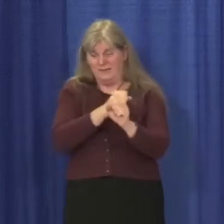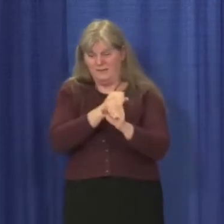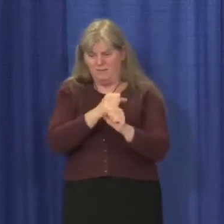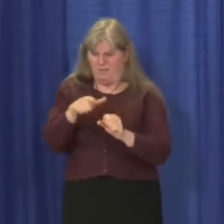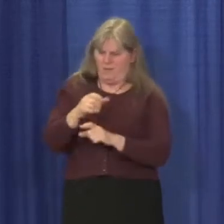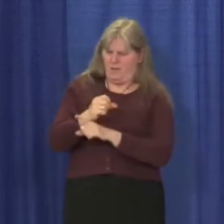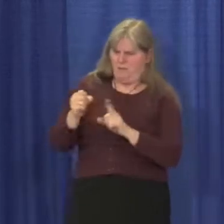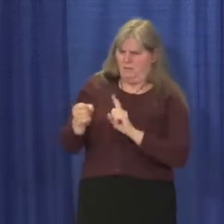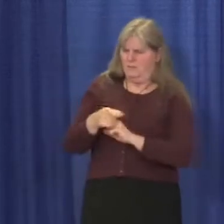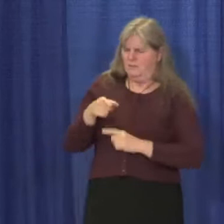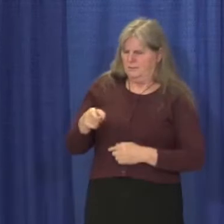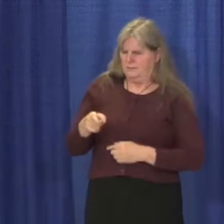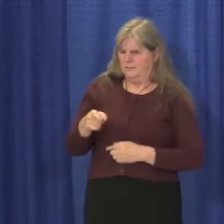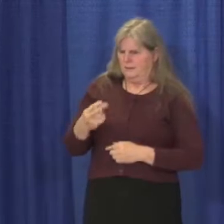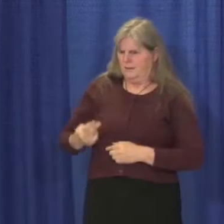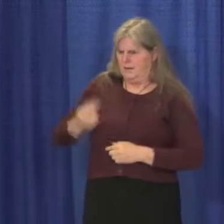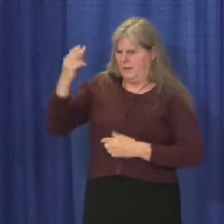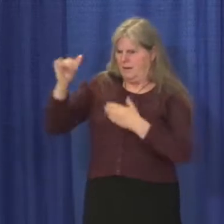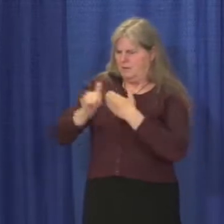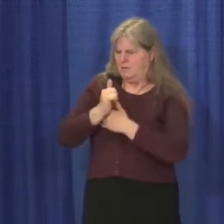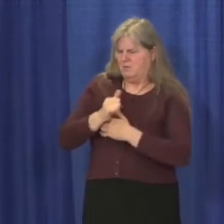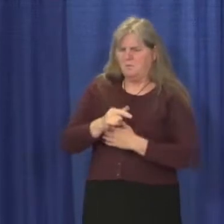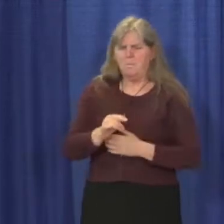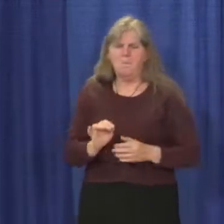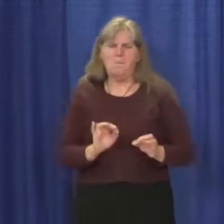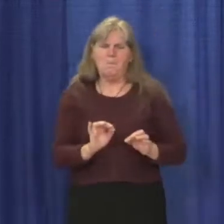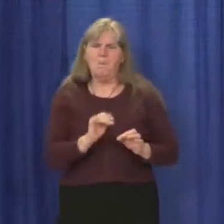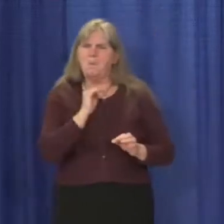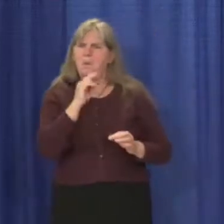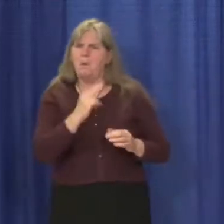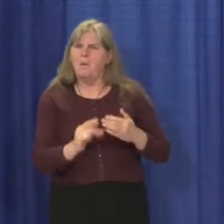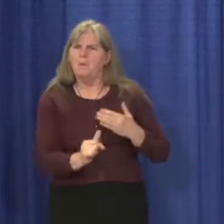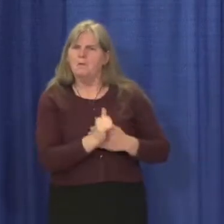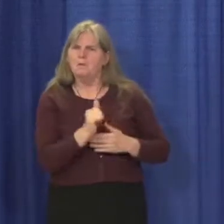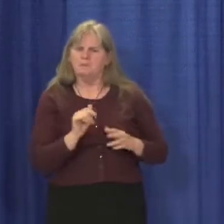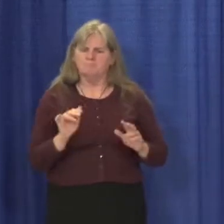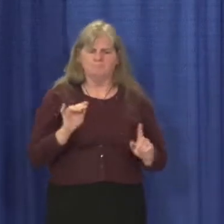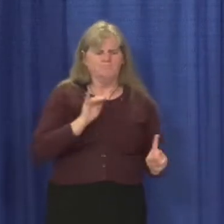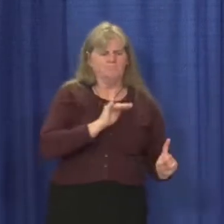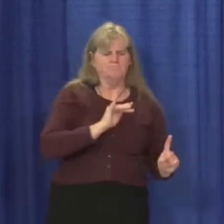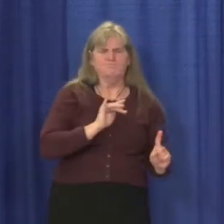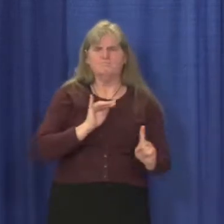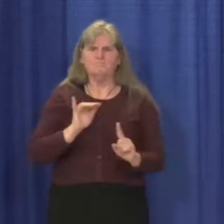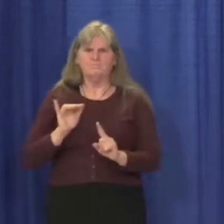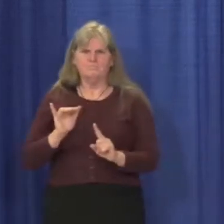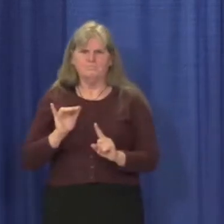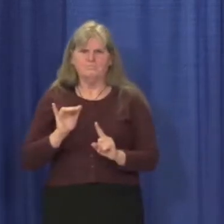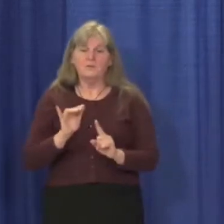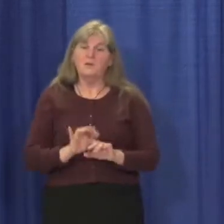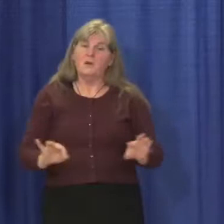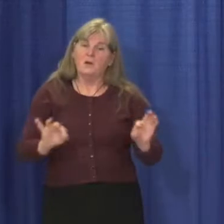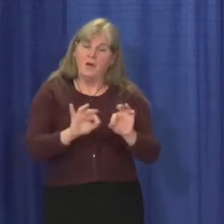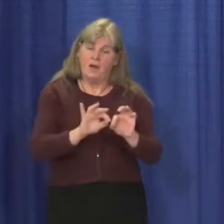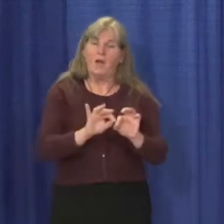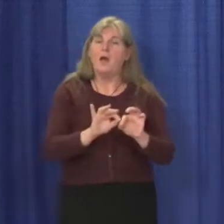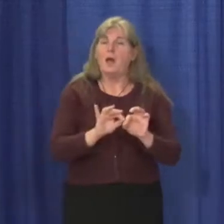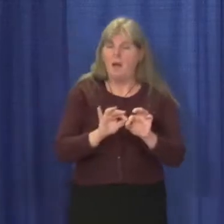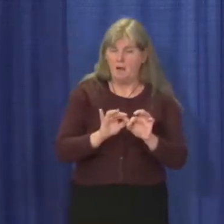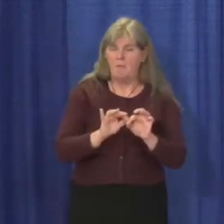higher or lower risk for transmission. I hope that we can bring you tools for personal risk